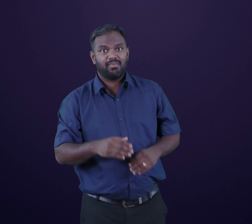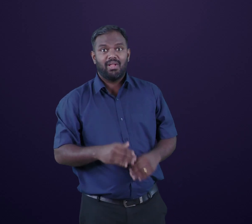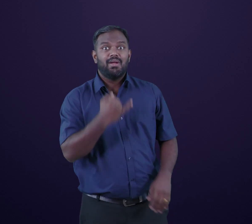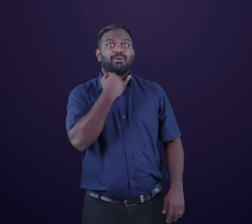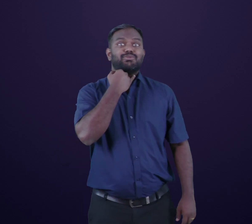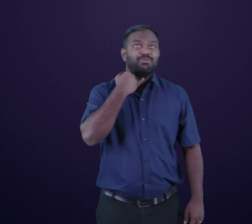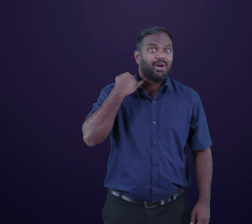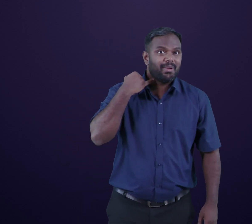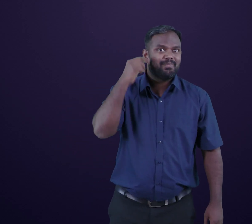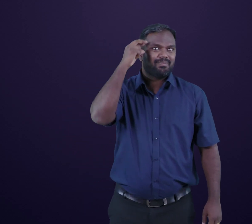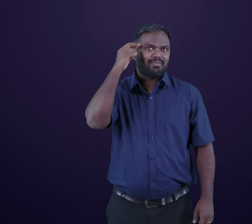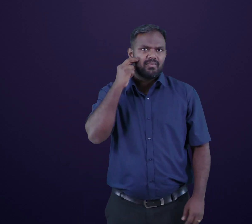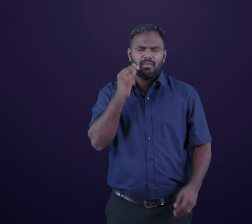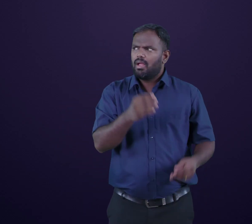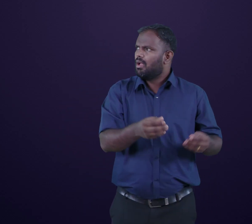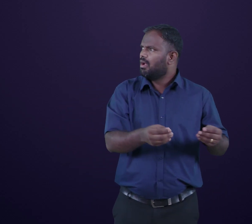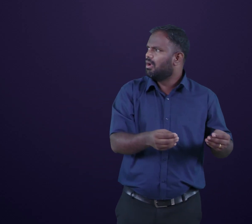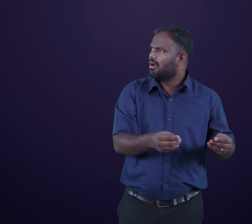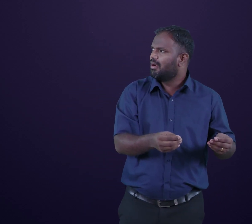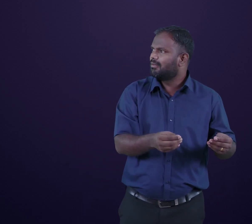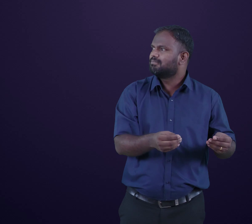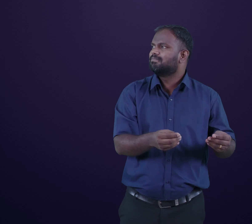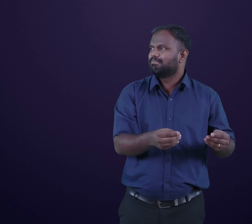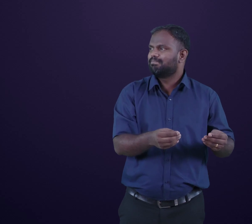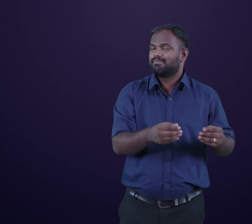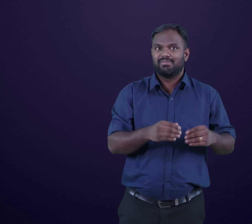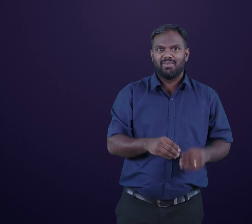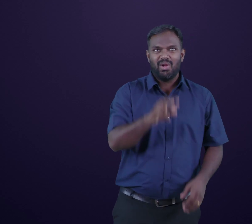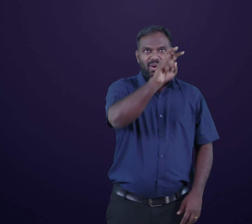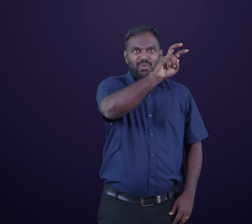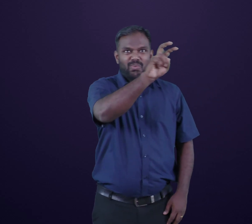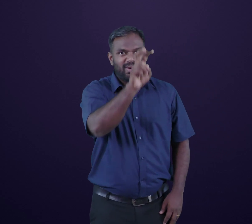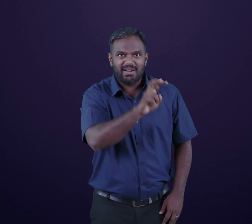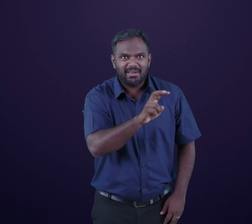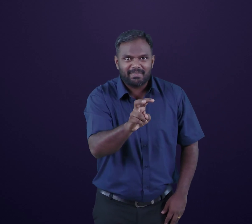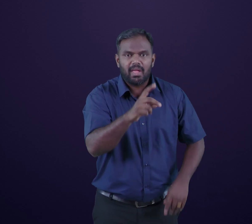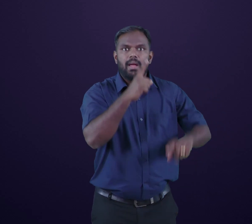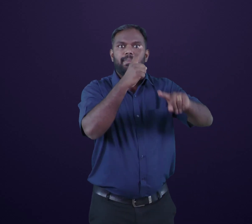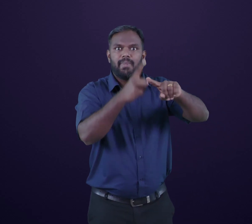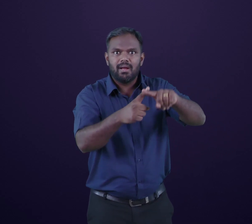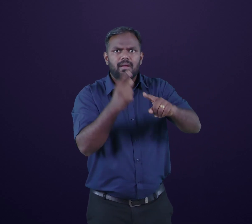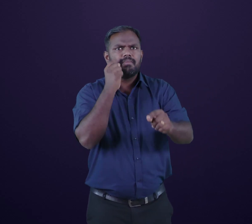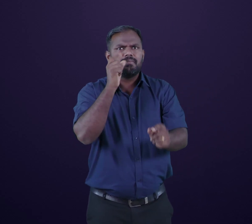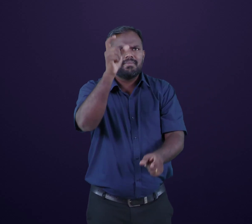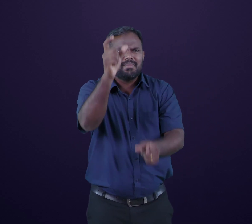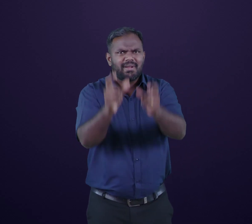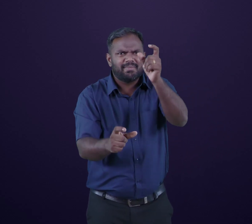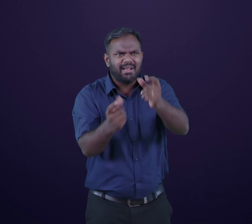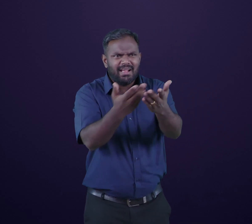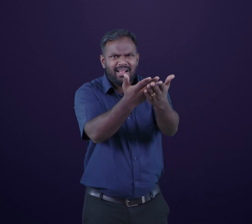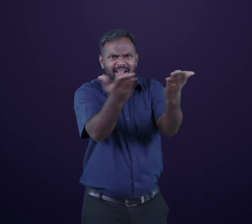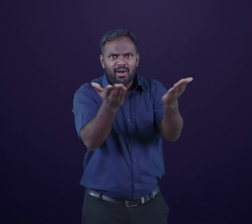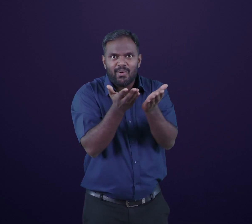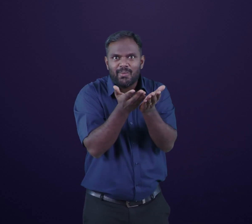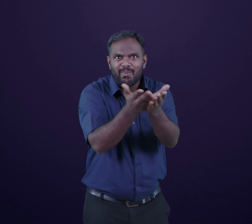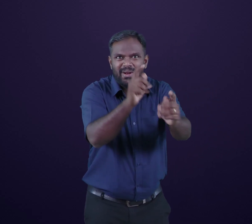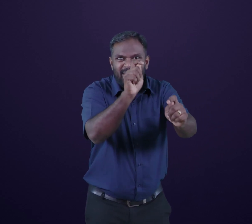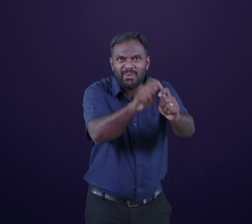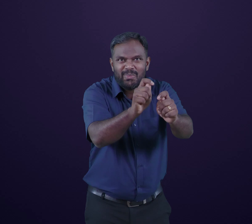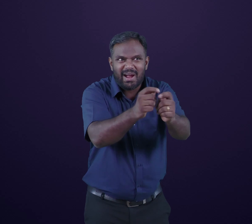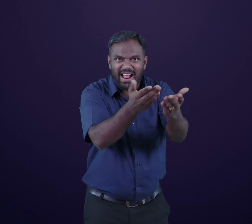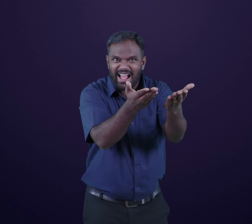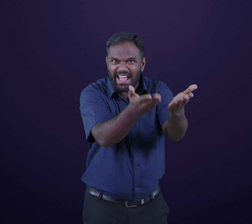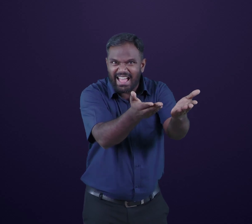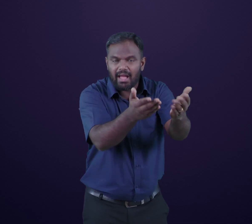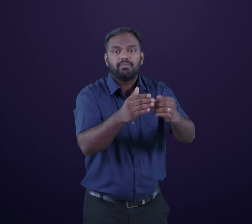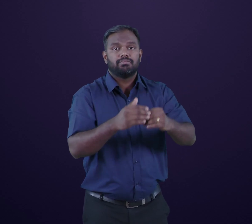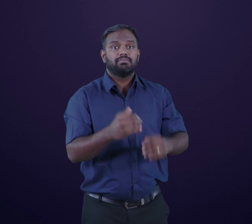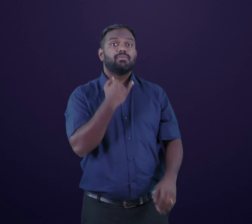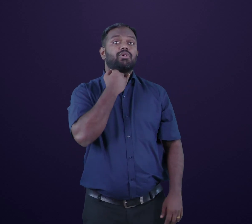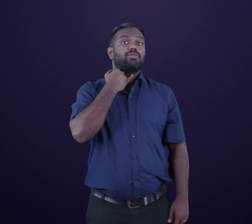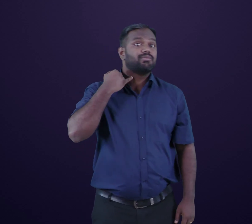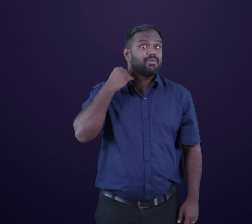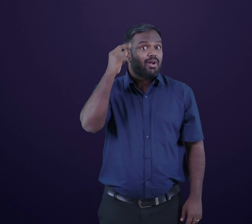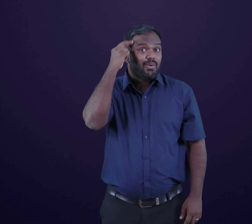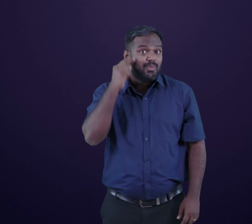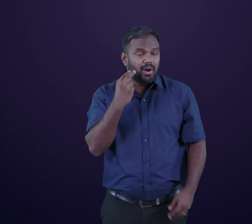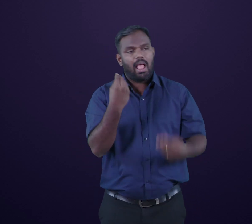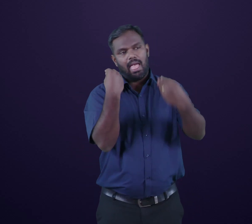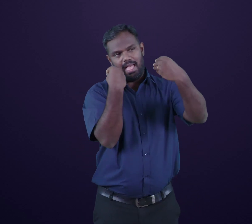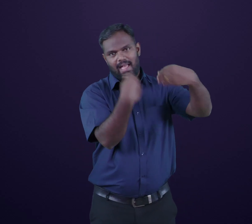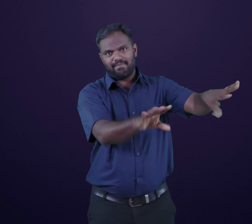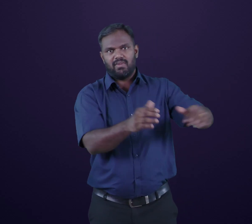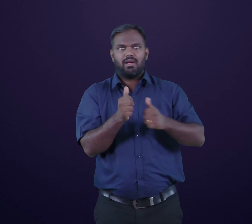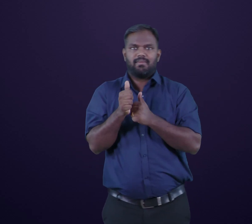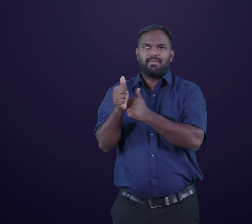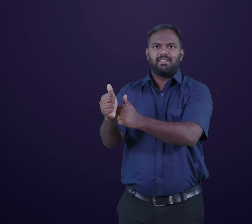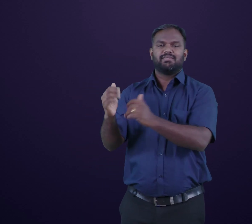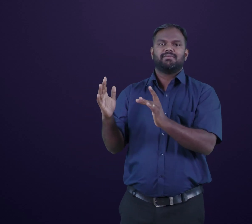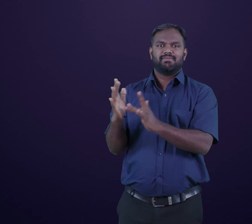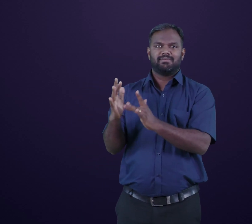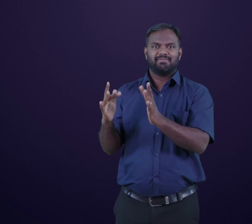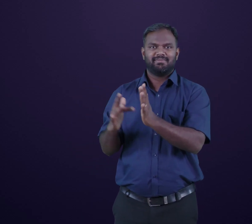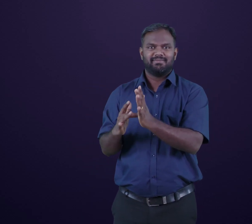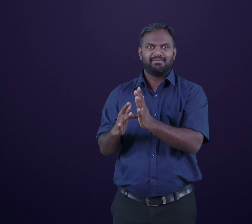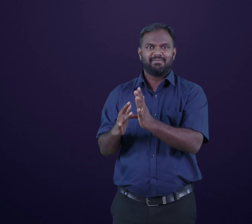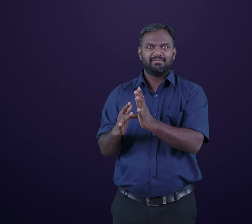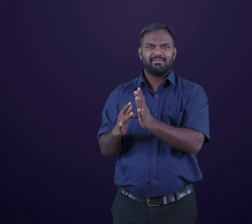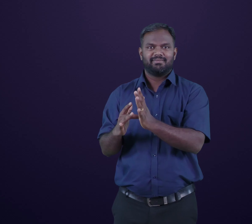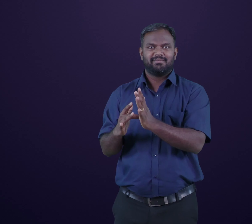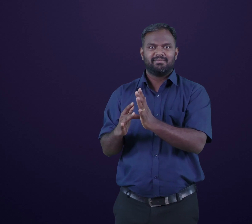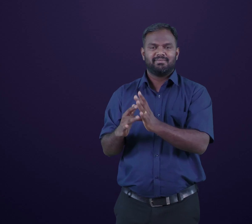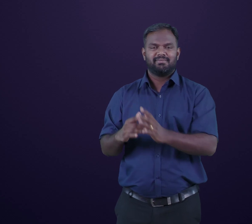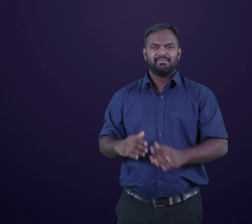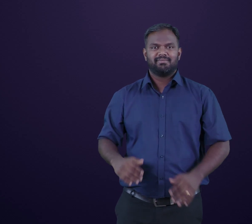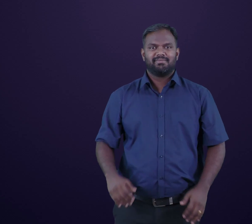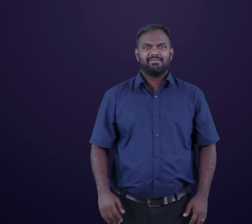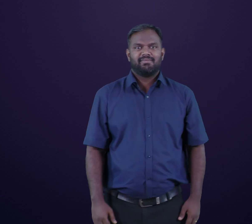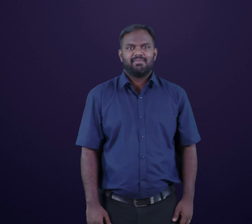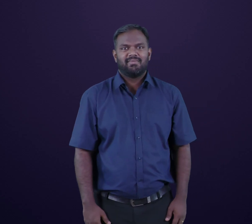They left their father Zebedee and the men who worked for him in the boat, and they followed Jesus.